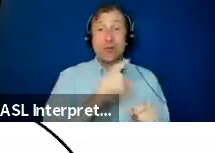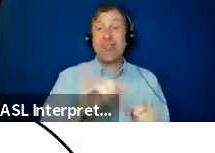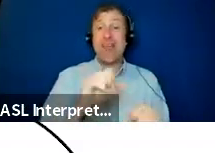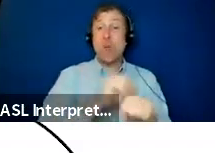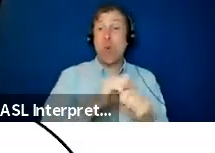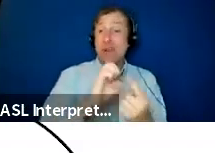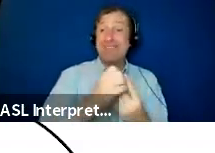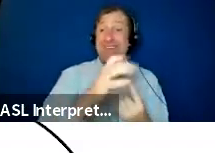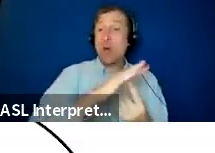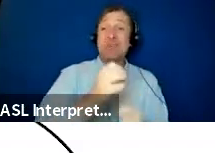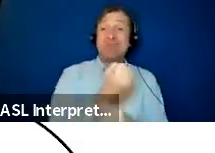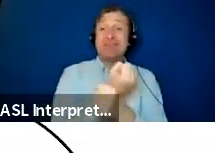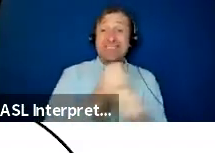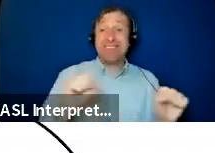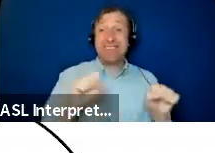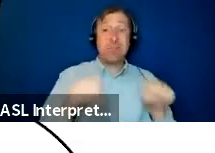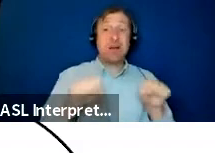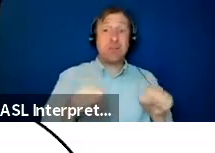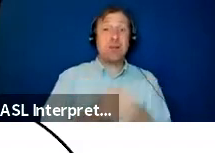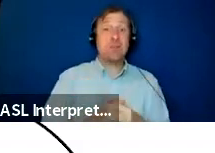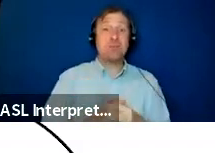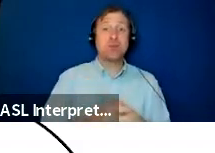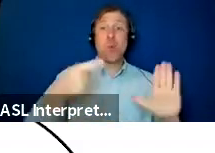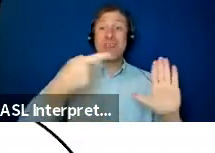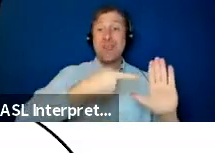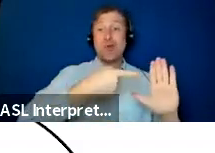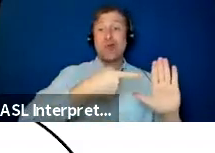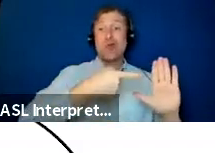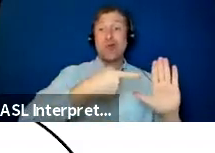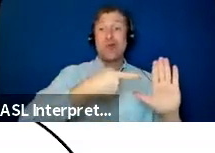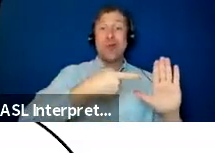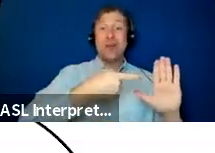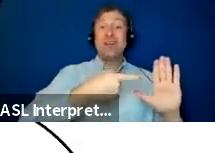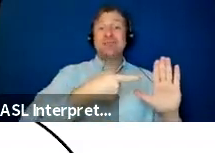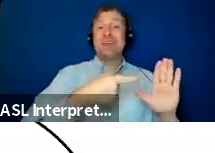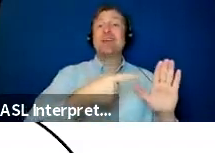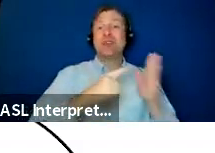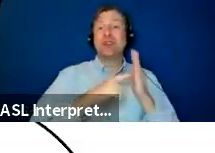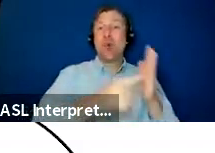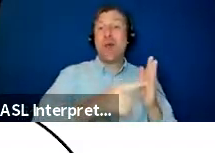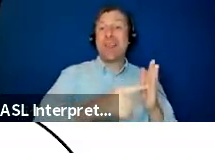as safe as possible. So what you see here is a graphical depiction of what zones A, B, C and D might look like.